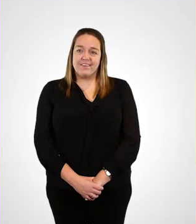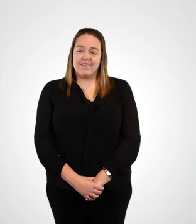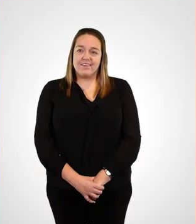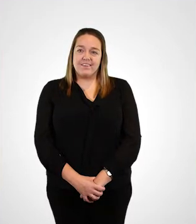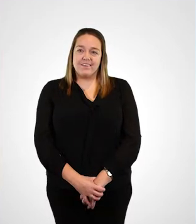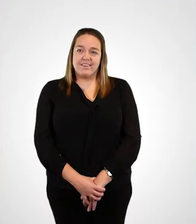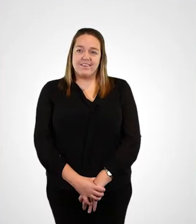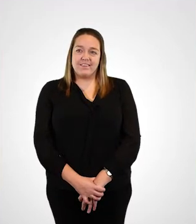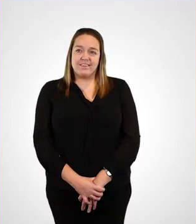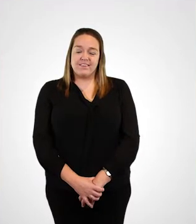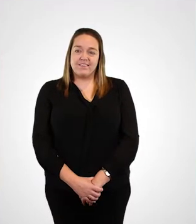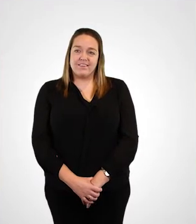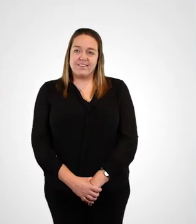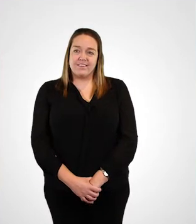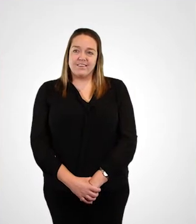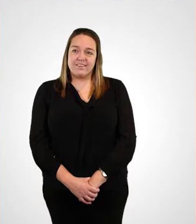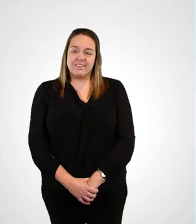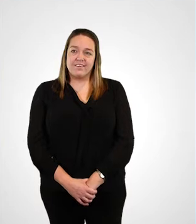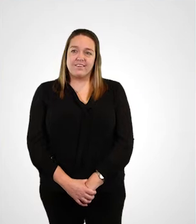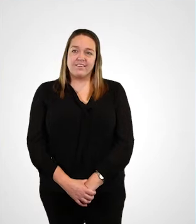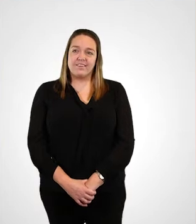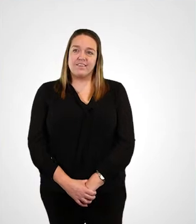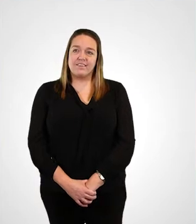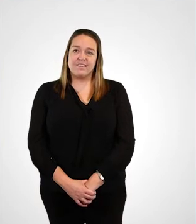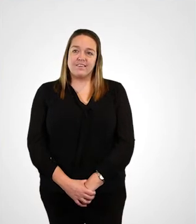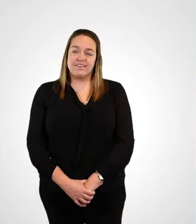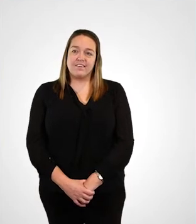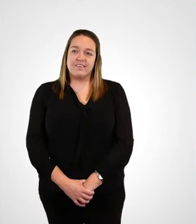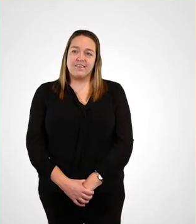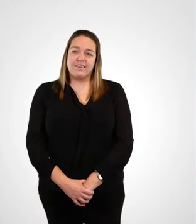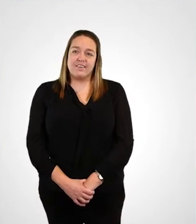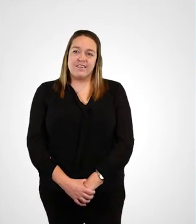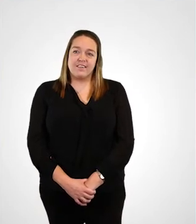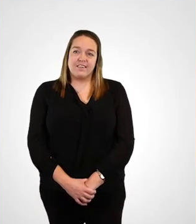"all three of them are broken". Would you agree that that's a good way to put those together, mum?